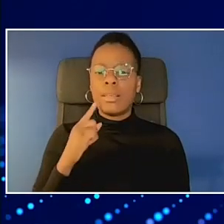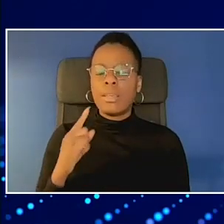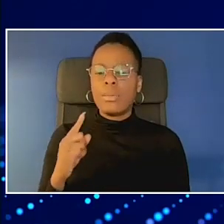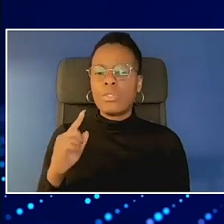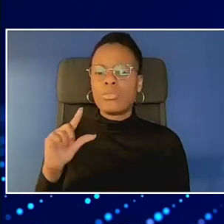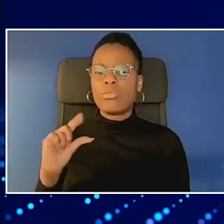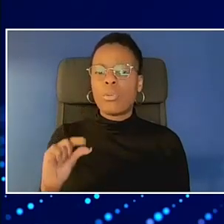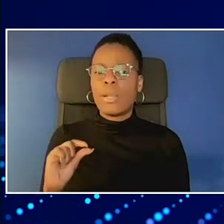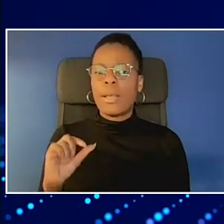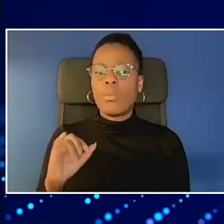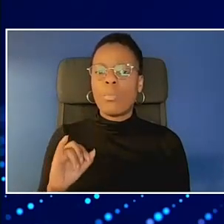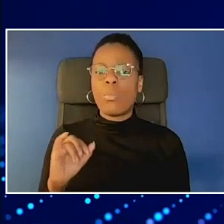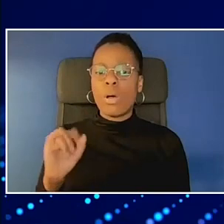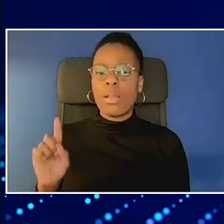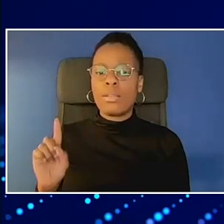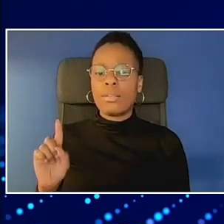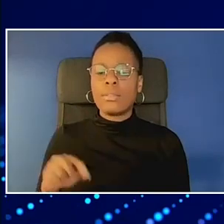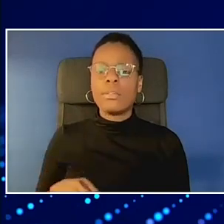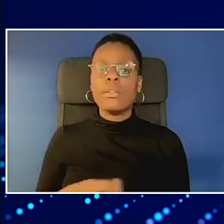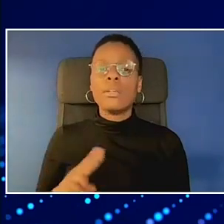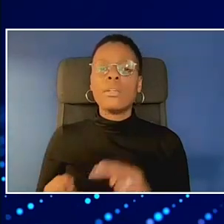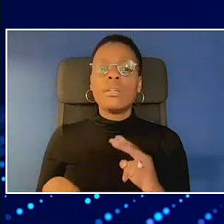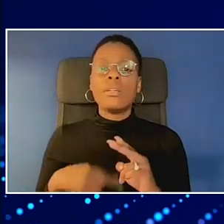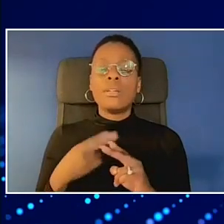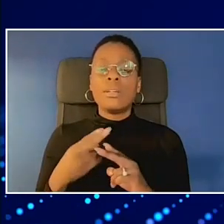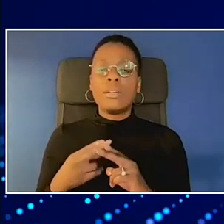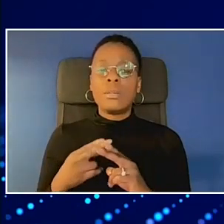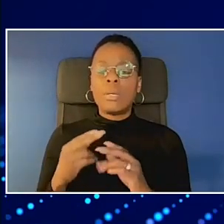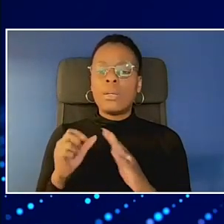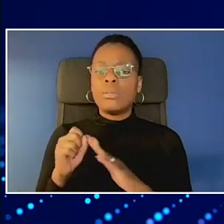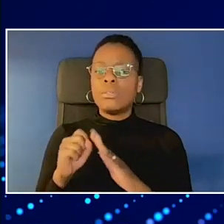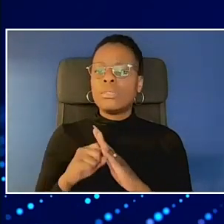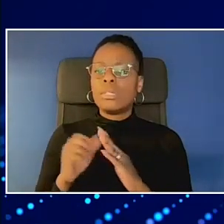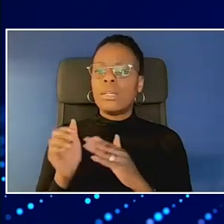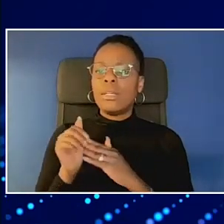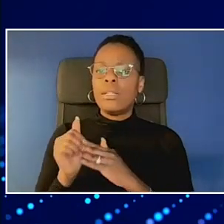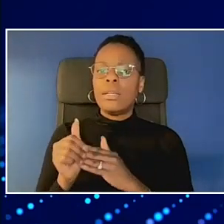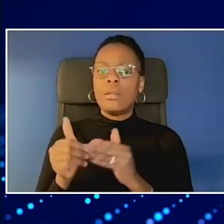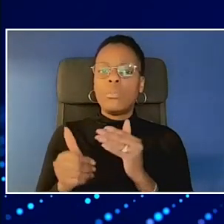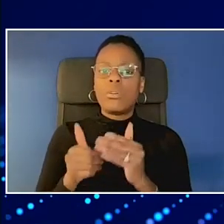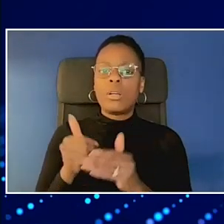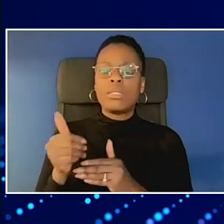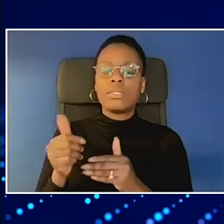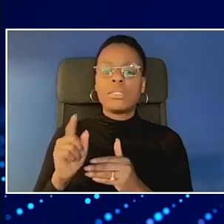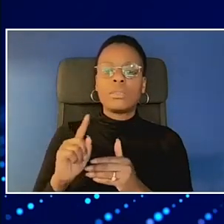And that was the provide for a state-led process through which participating states can propose and collectively adopt,